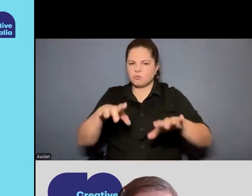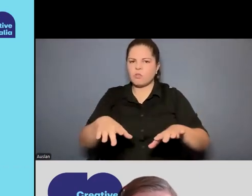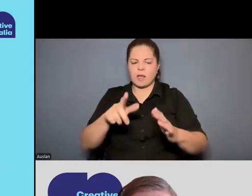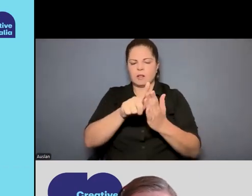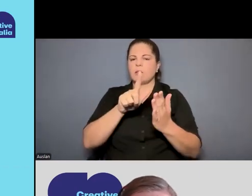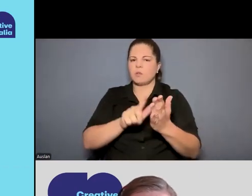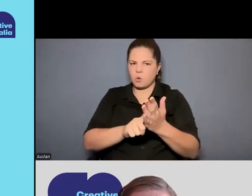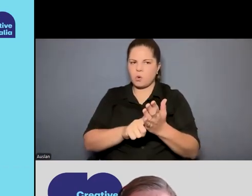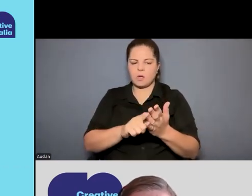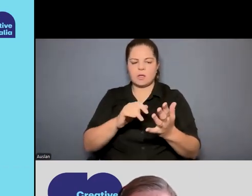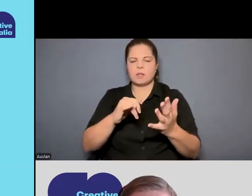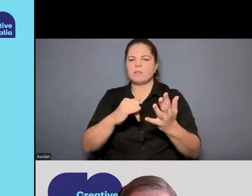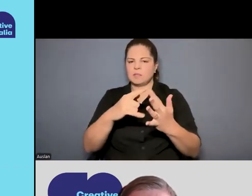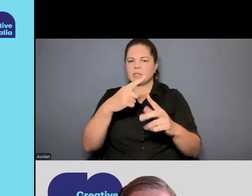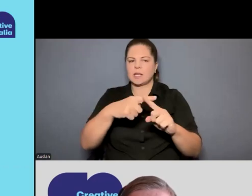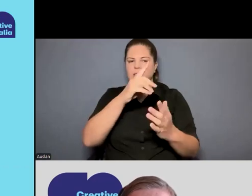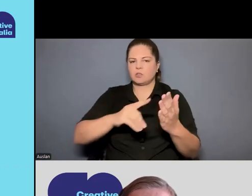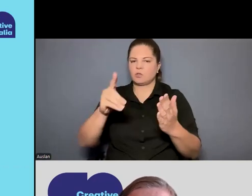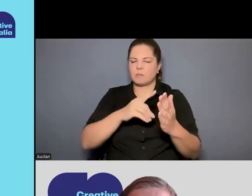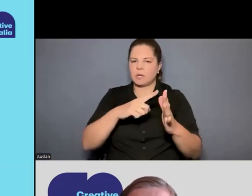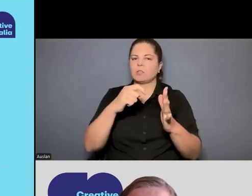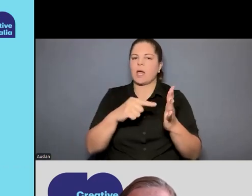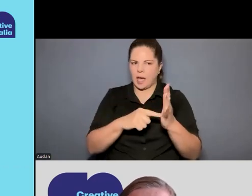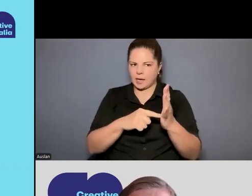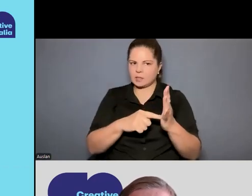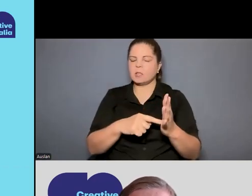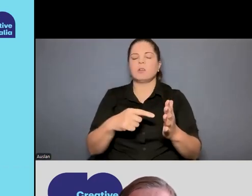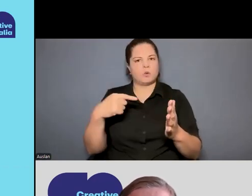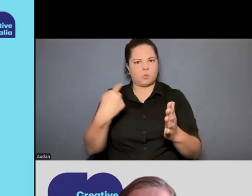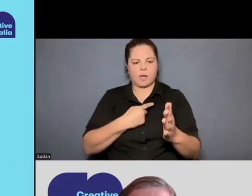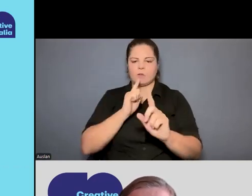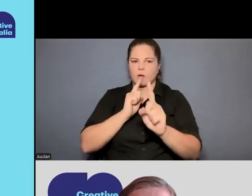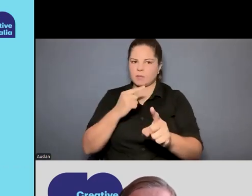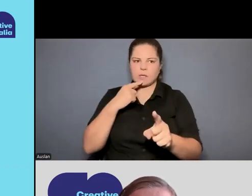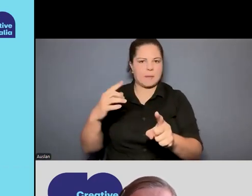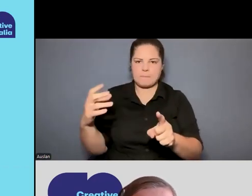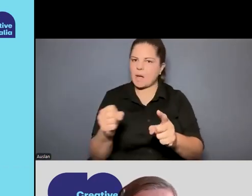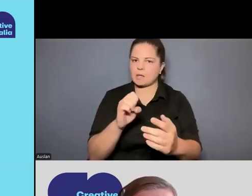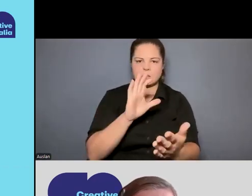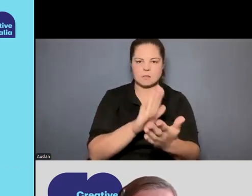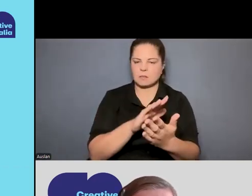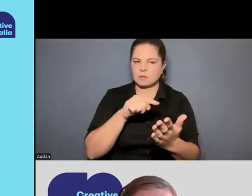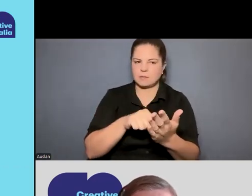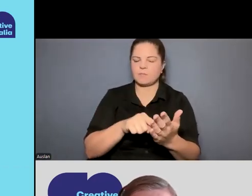key recommendation of our report. This Respect at Work positive duty, which commenced on December